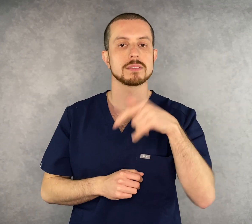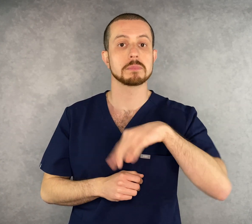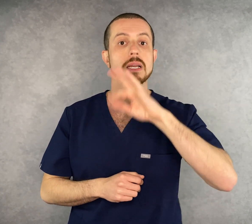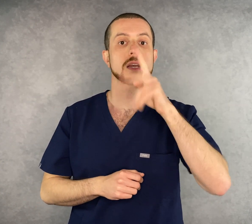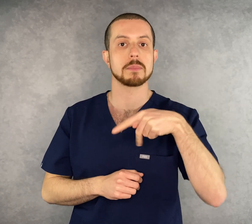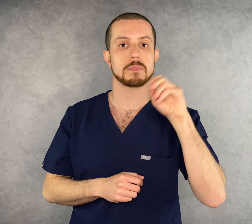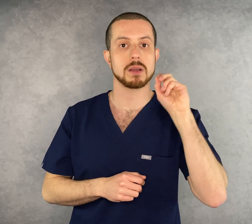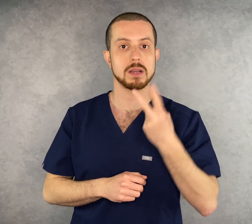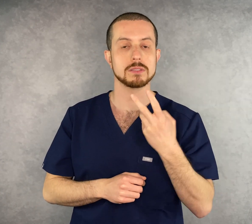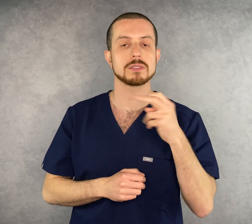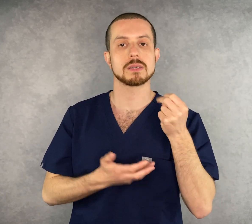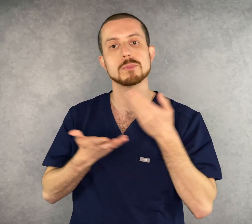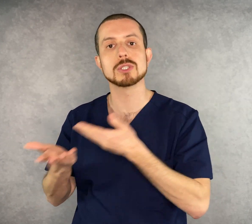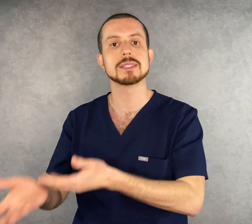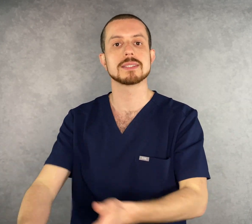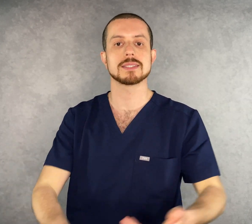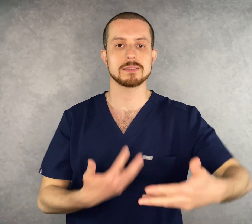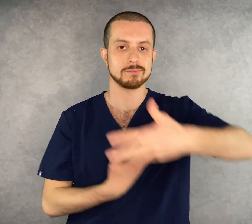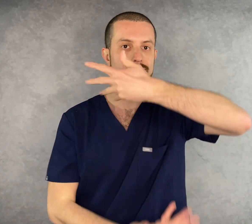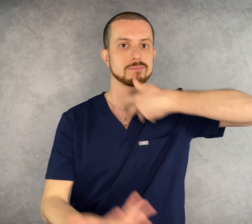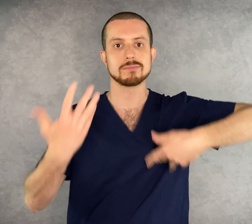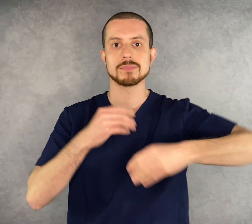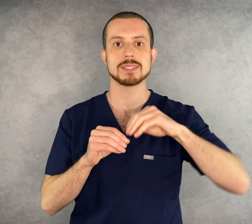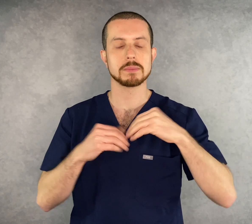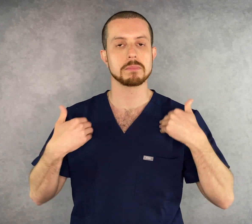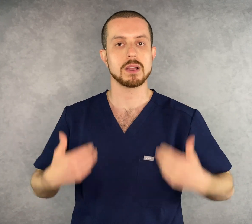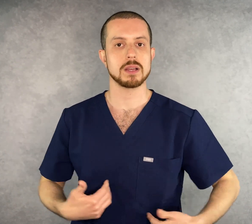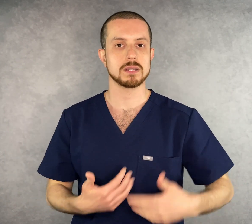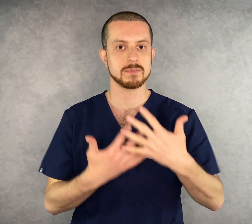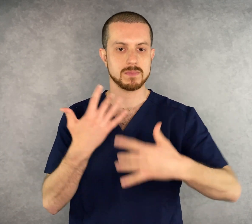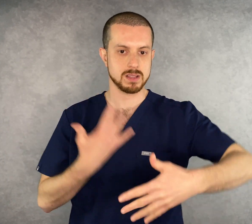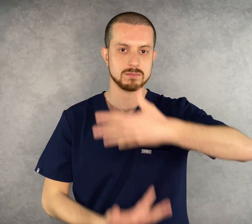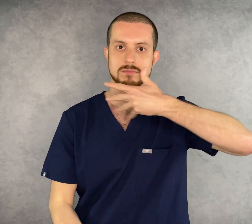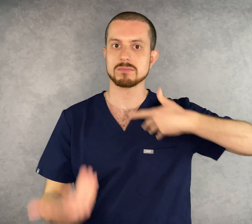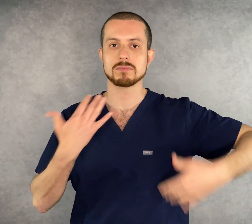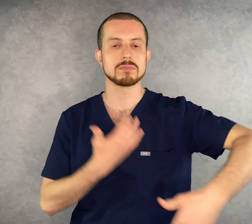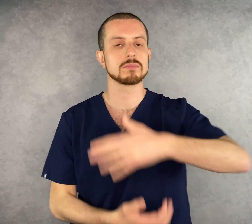they pick up oxygen and circulate it all over the body